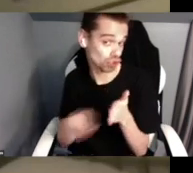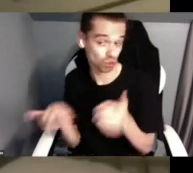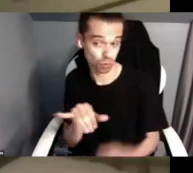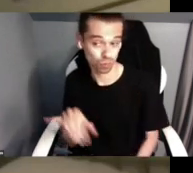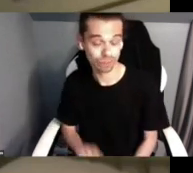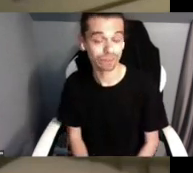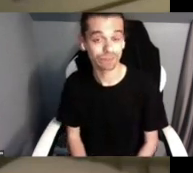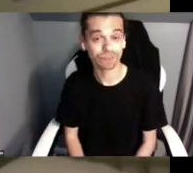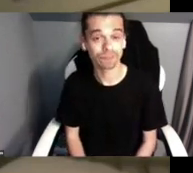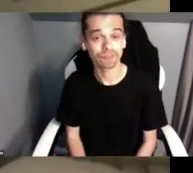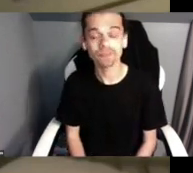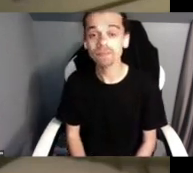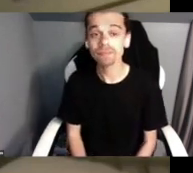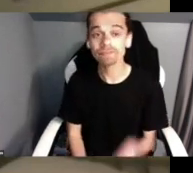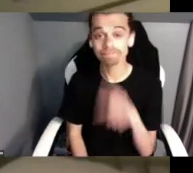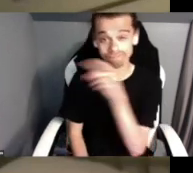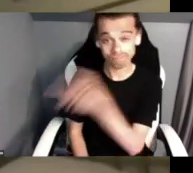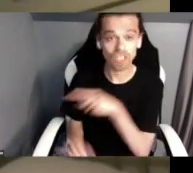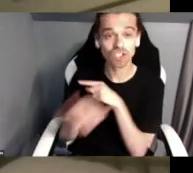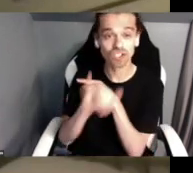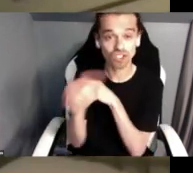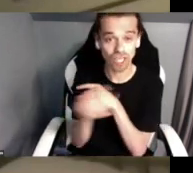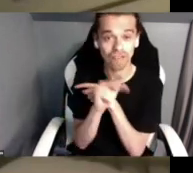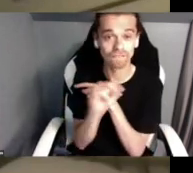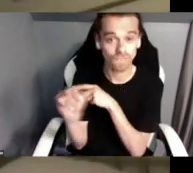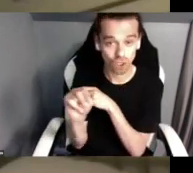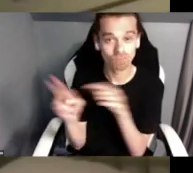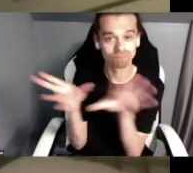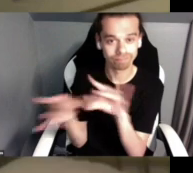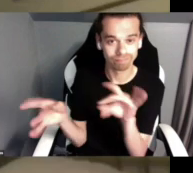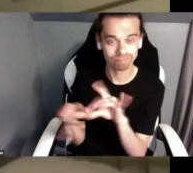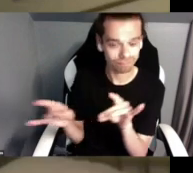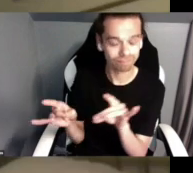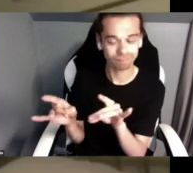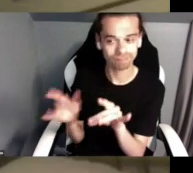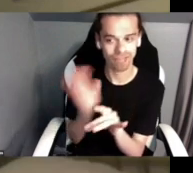one of the objectives of the center is